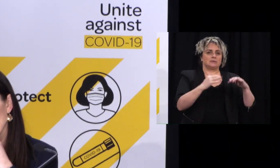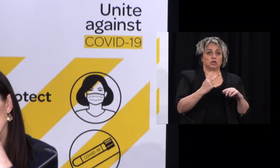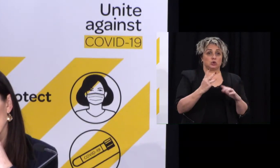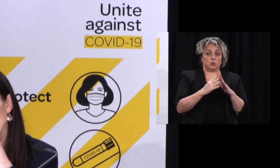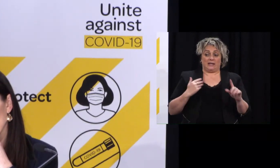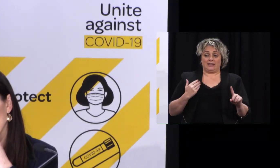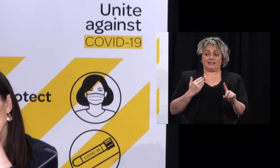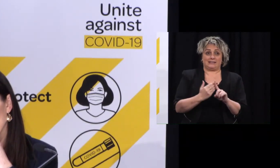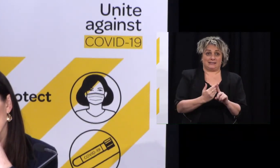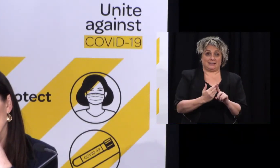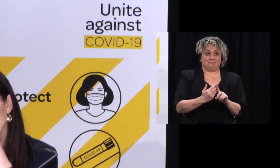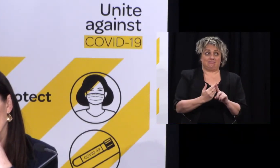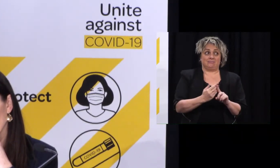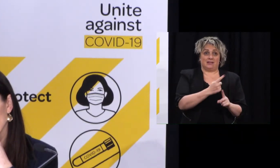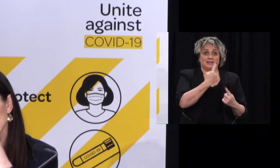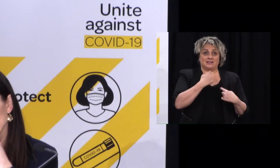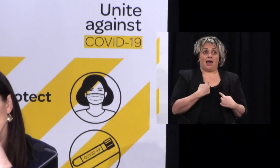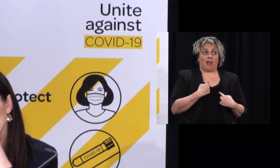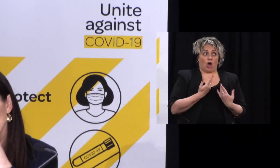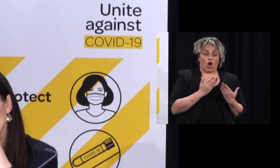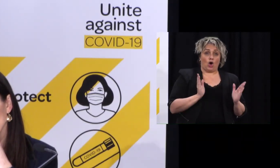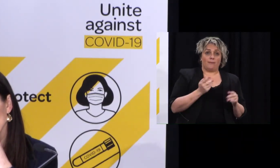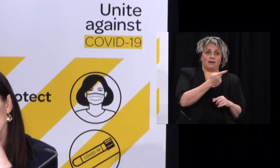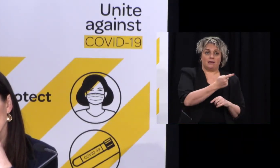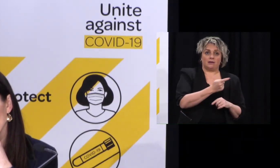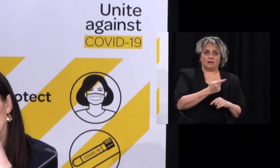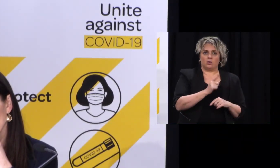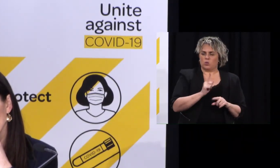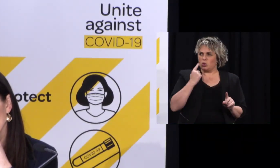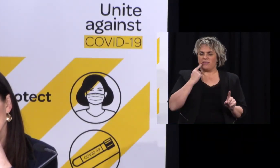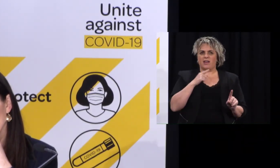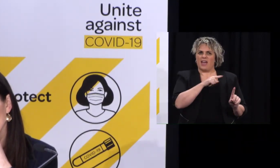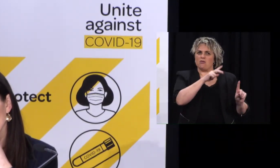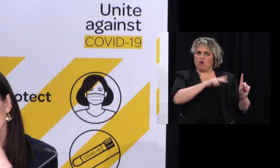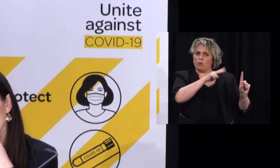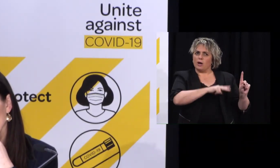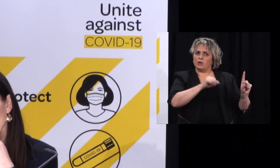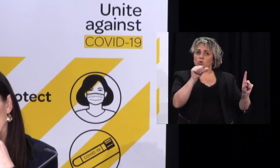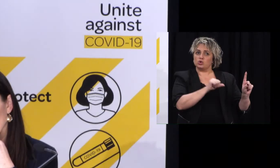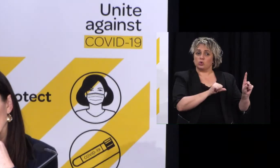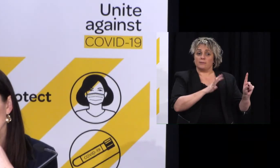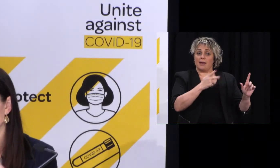after Thomas. >> A couple of